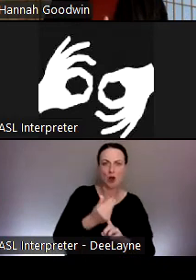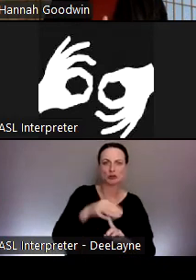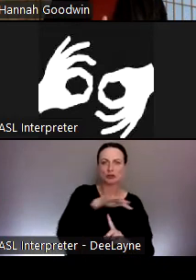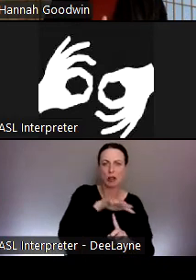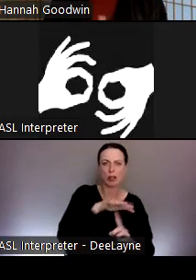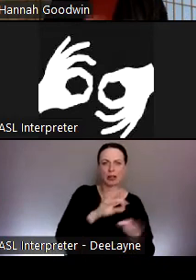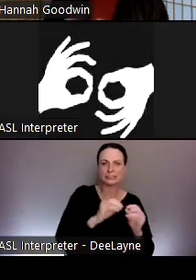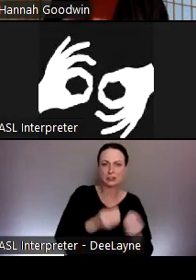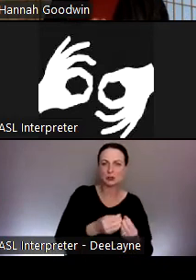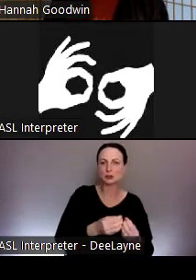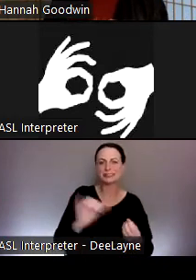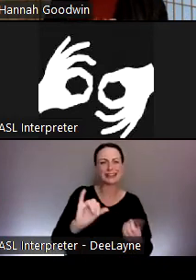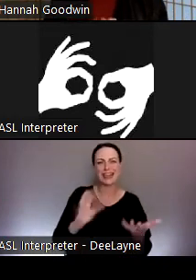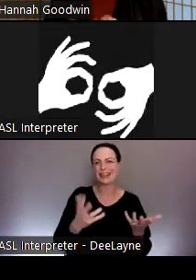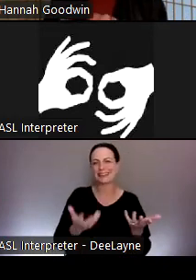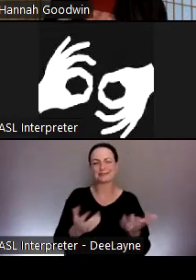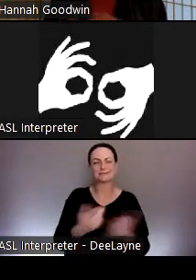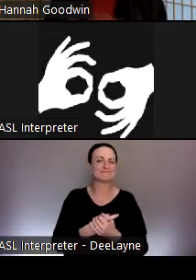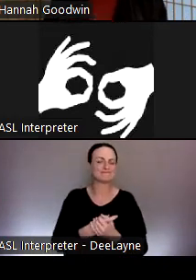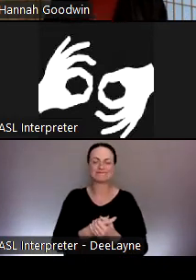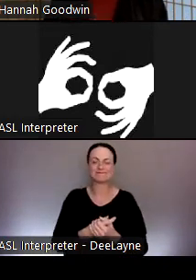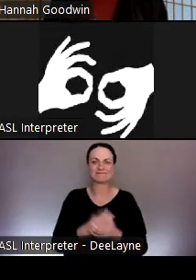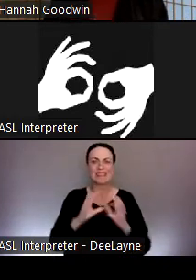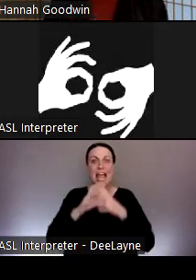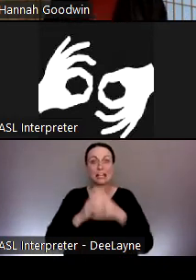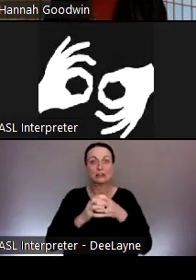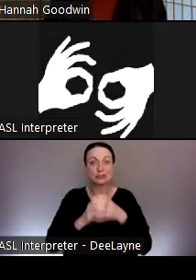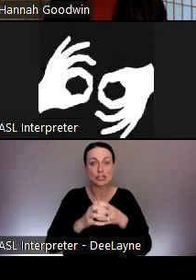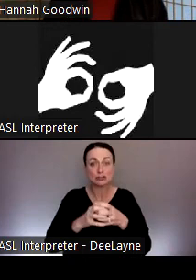around something like intersectionality where